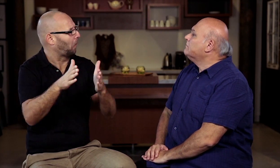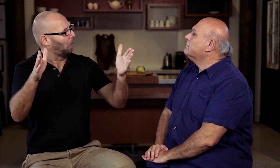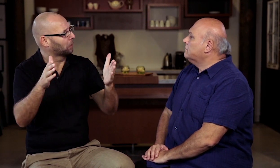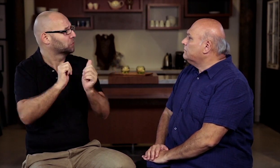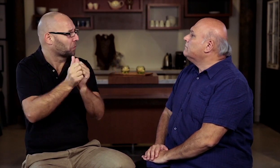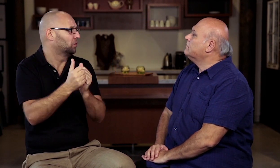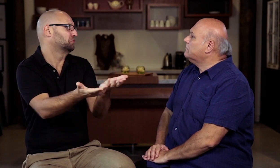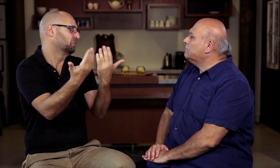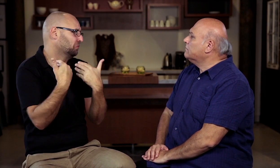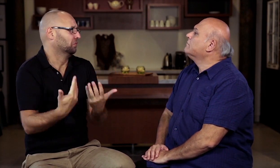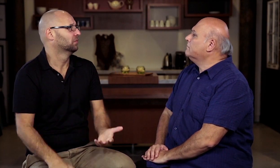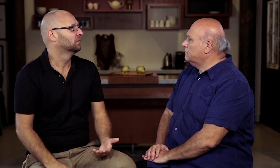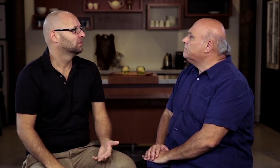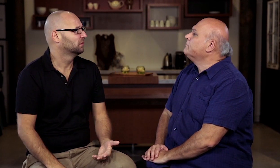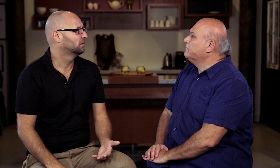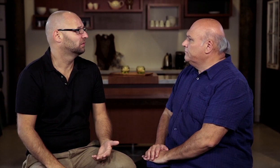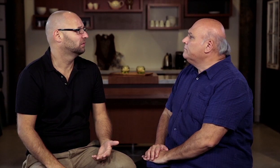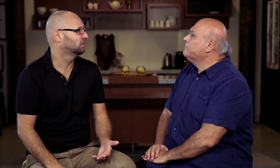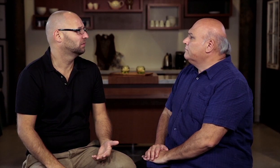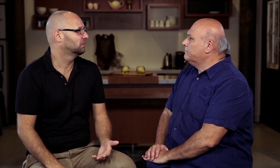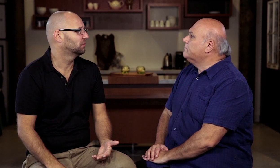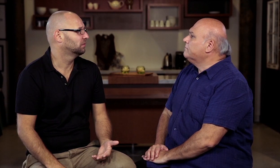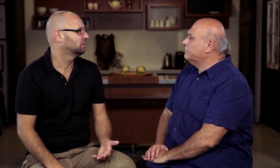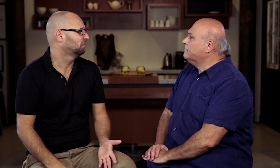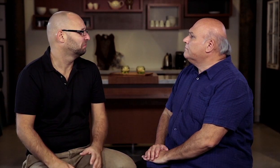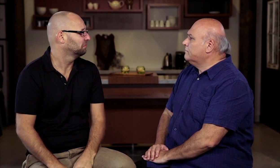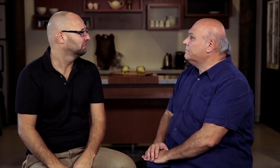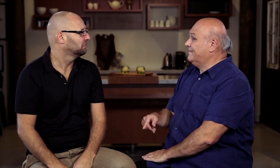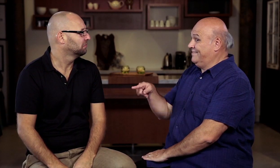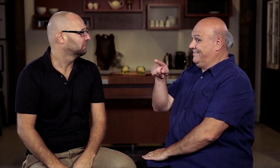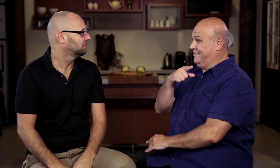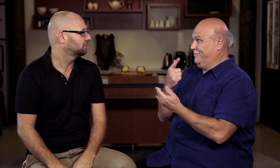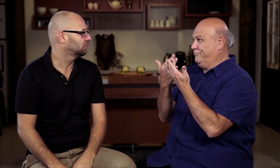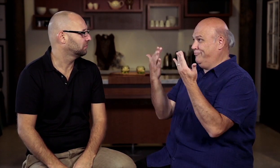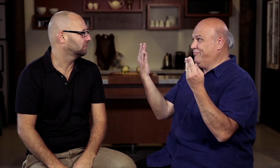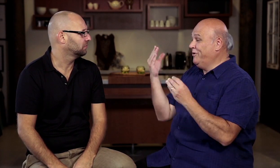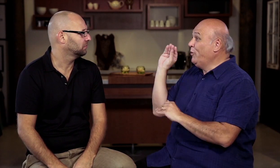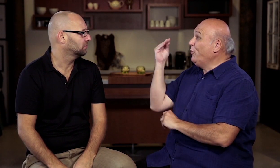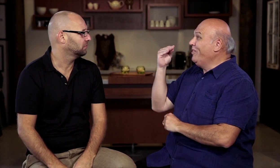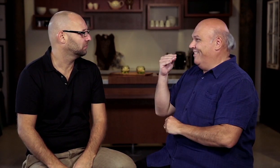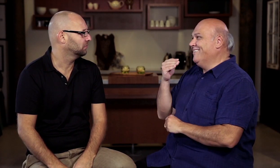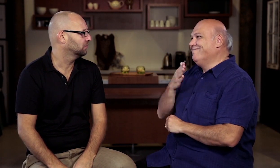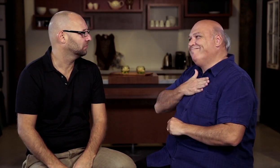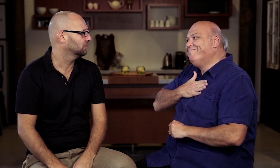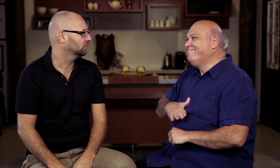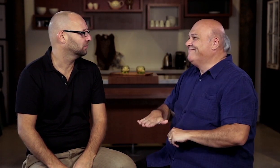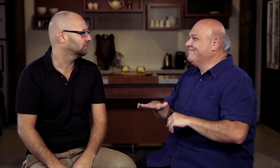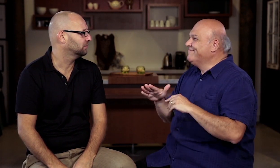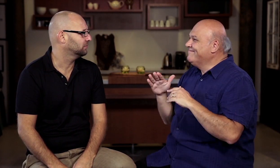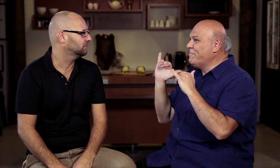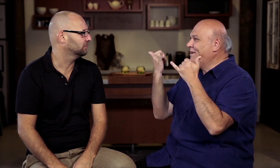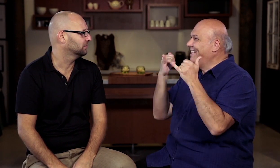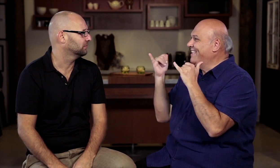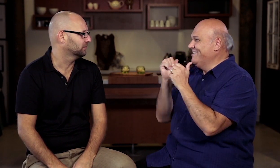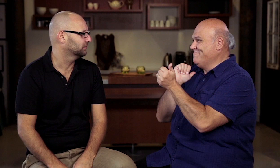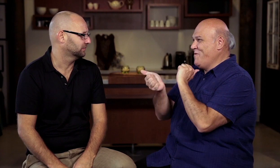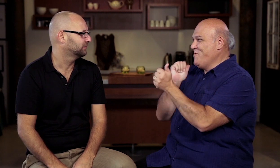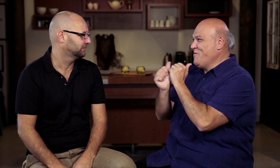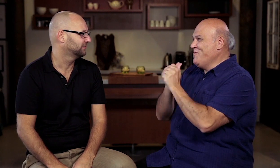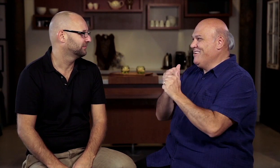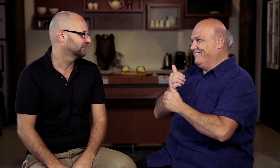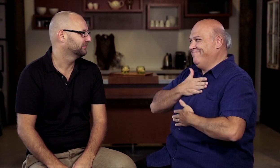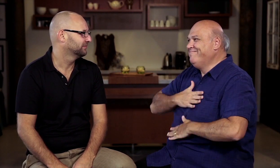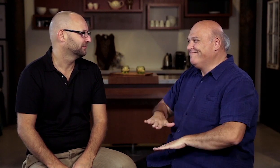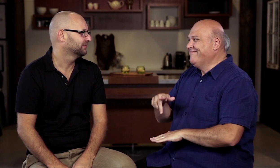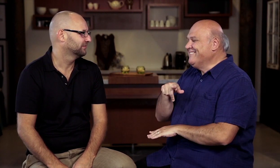participate. We should consider sports. There are less sports. Let's do more. Many youth like to